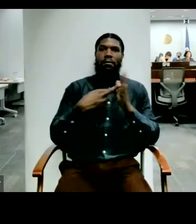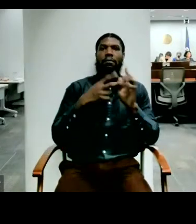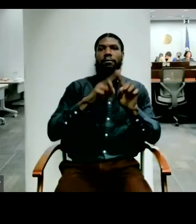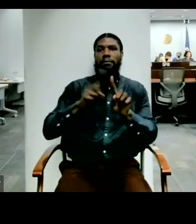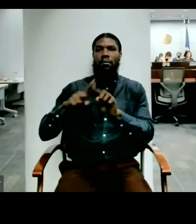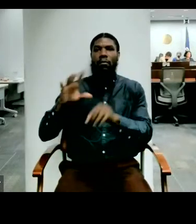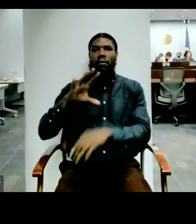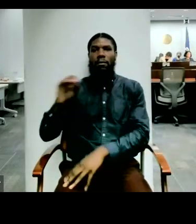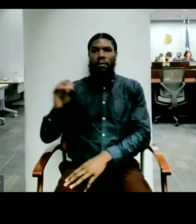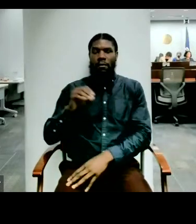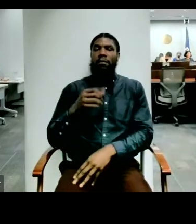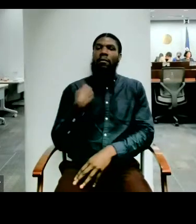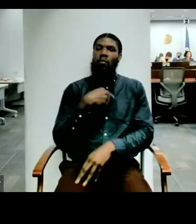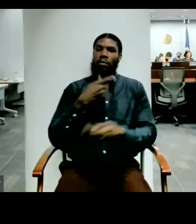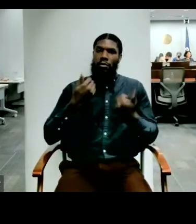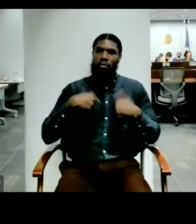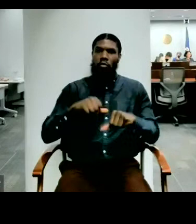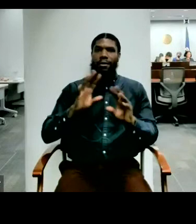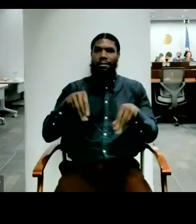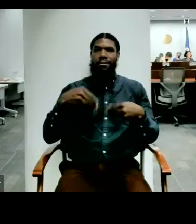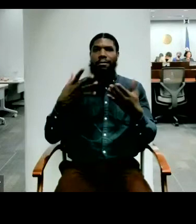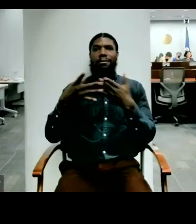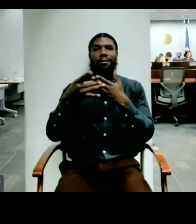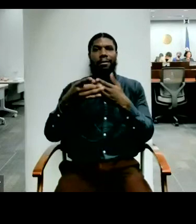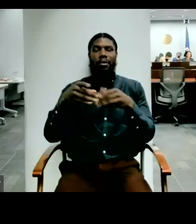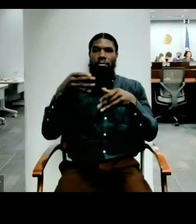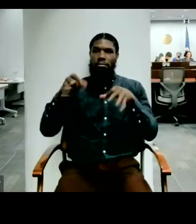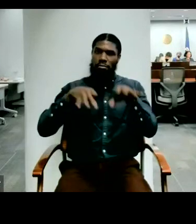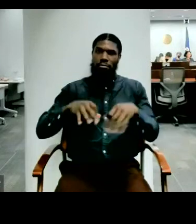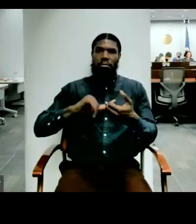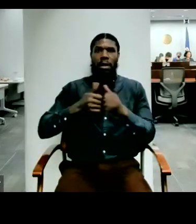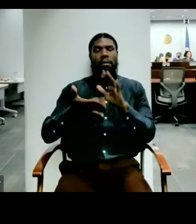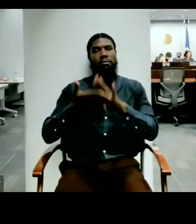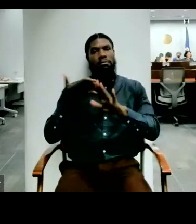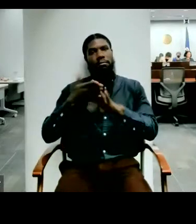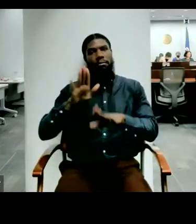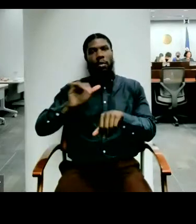and companies try to give guidance on how to properly run their workplace and to the